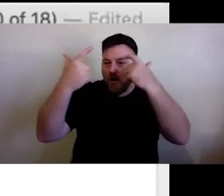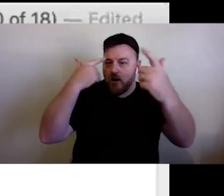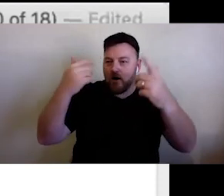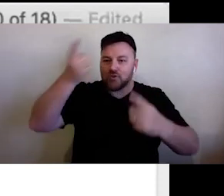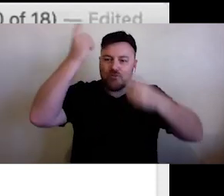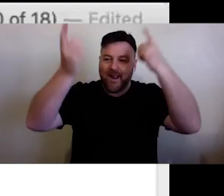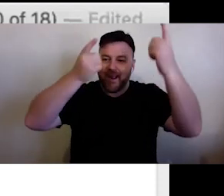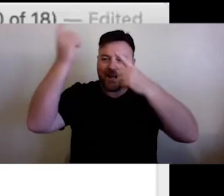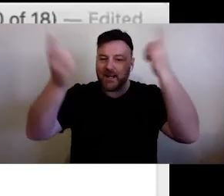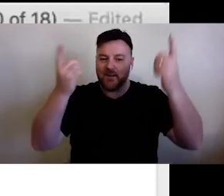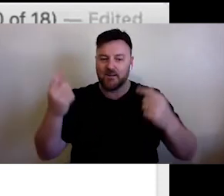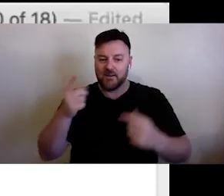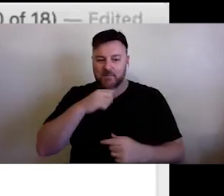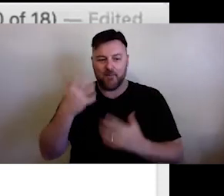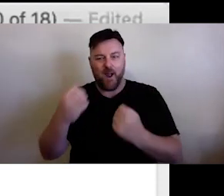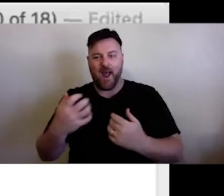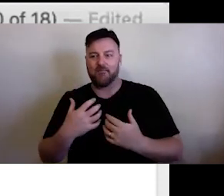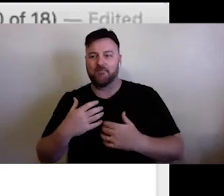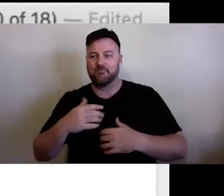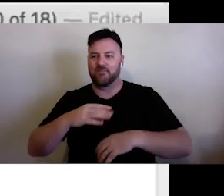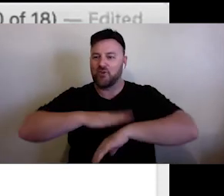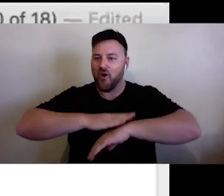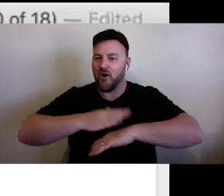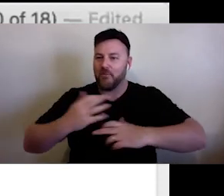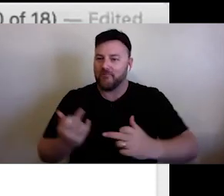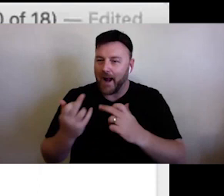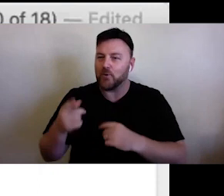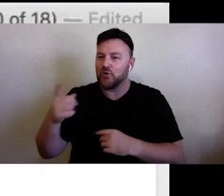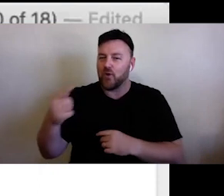at how they can express themselves and improve their own work in that